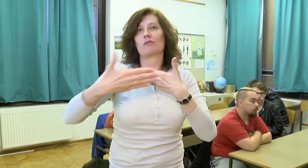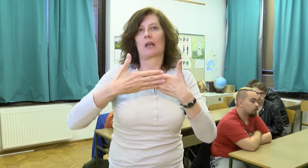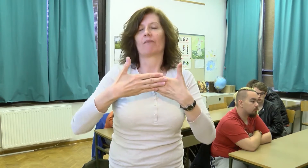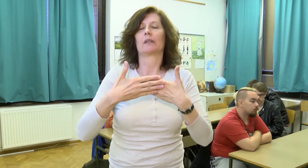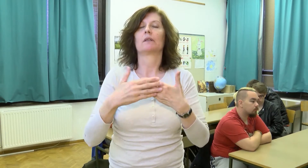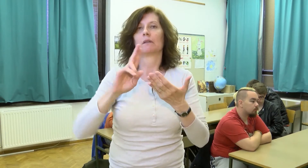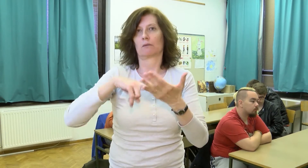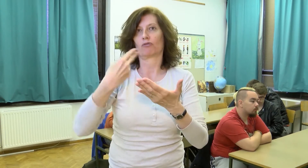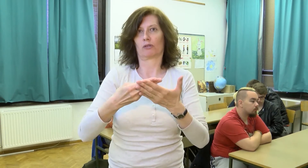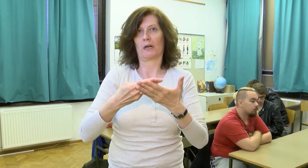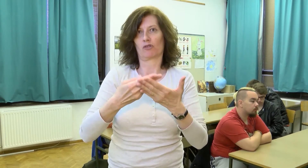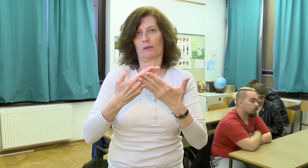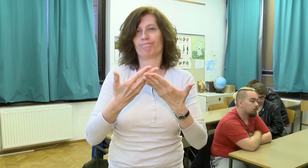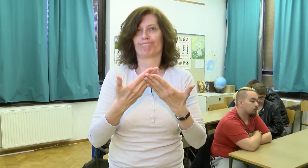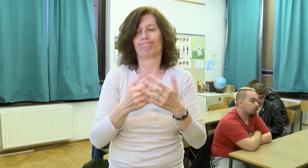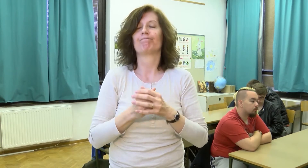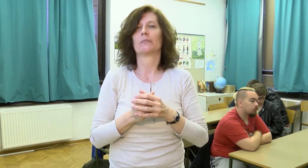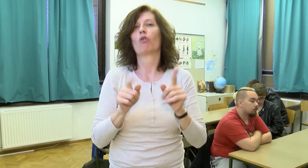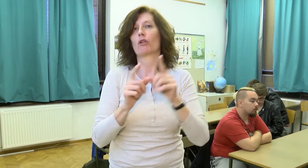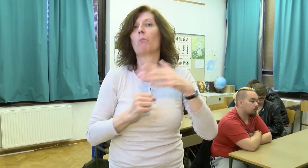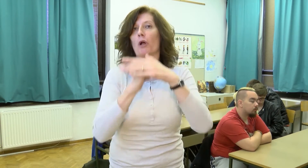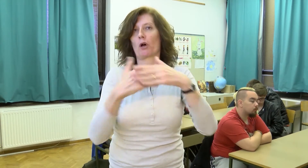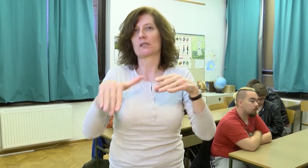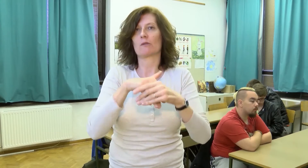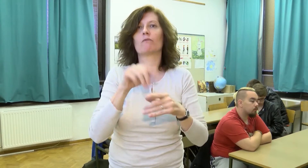with the help of an interpreter, provided by the supported employment service.